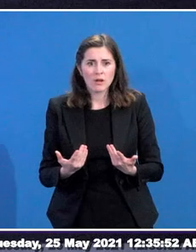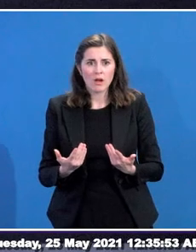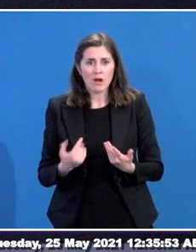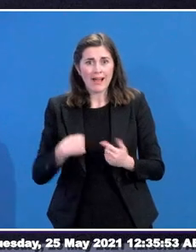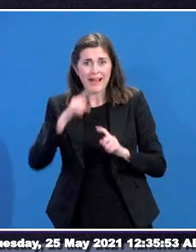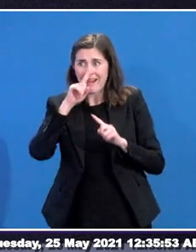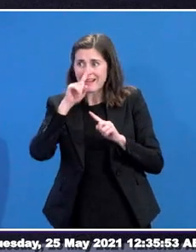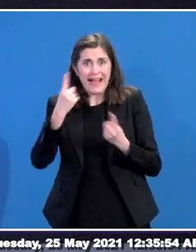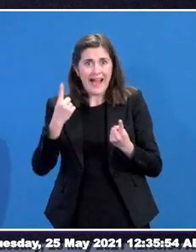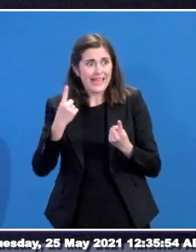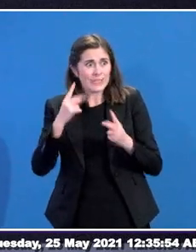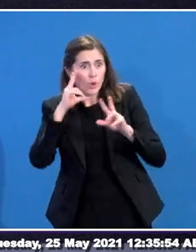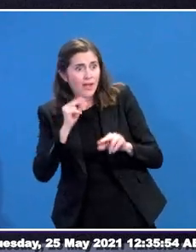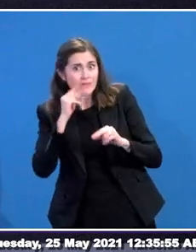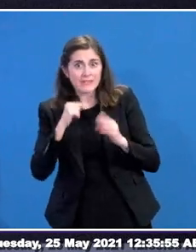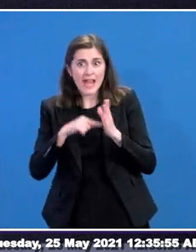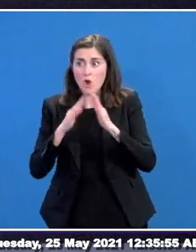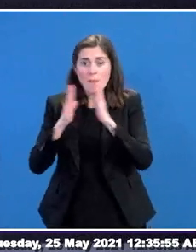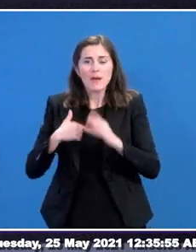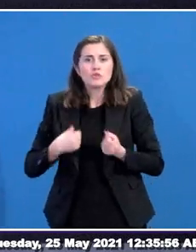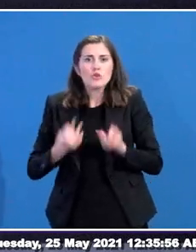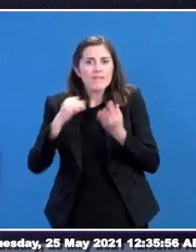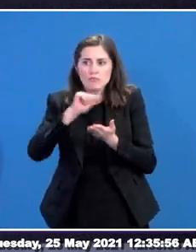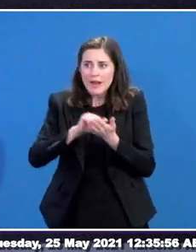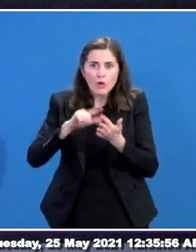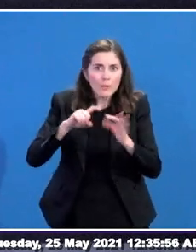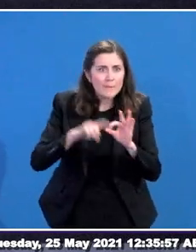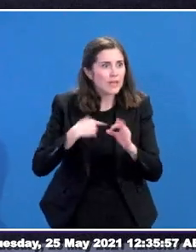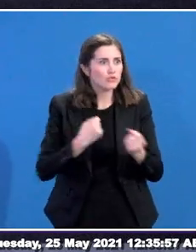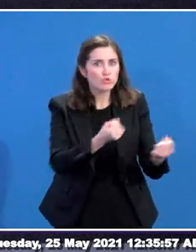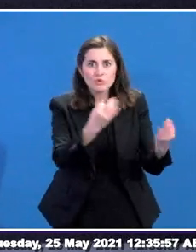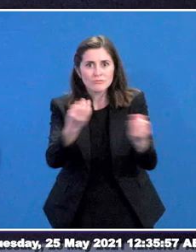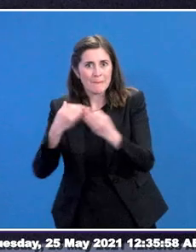I haven't got the facilities. I haven't got anything that I can help with.